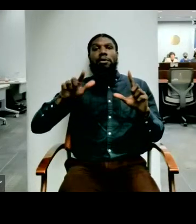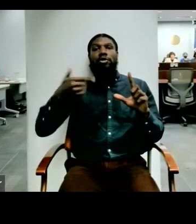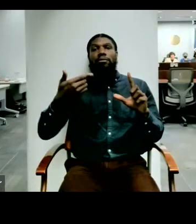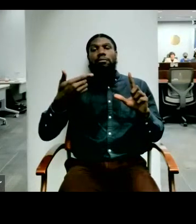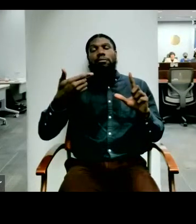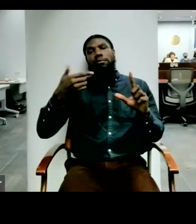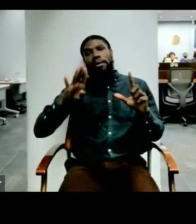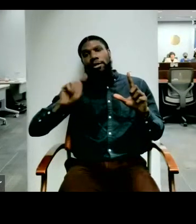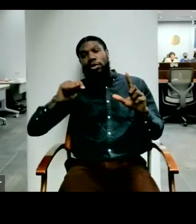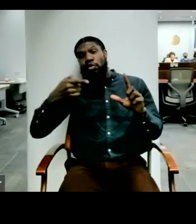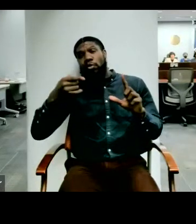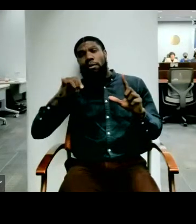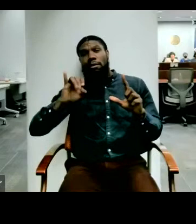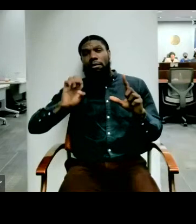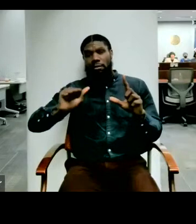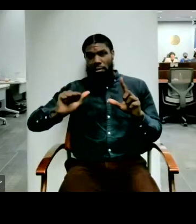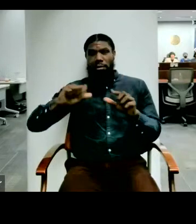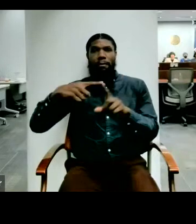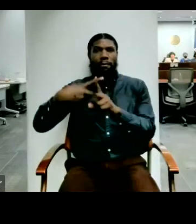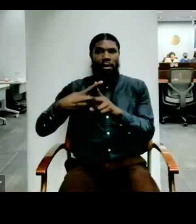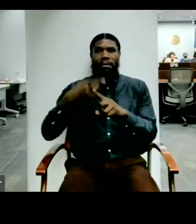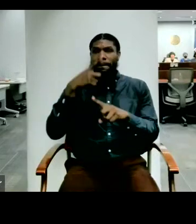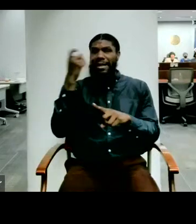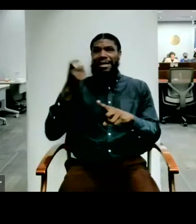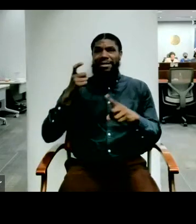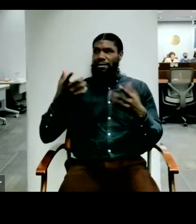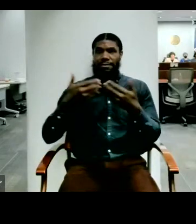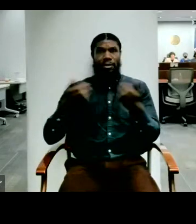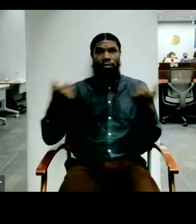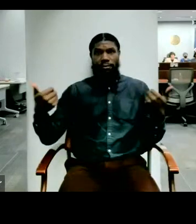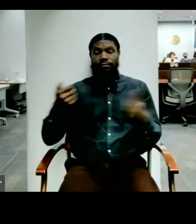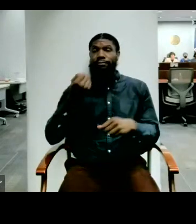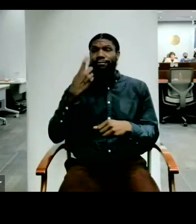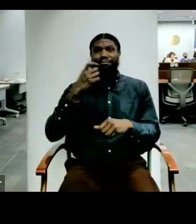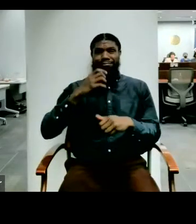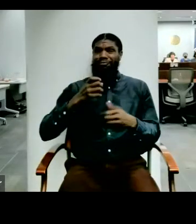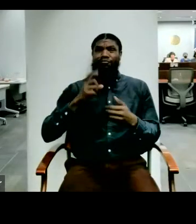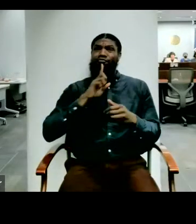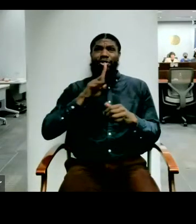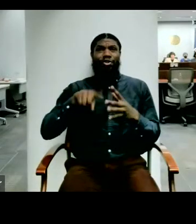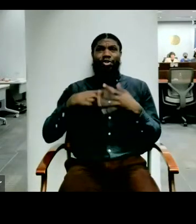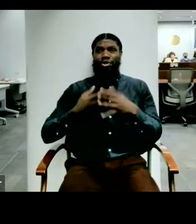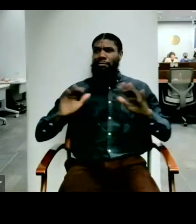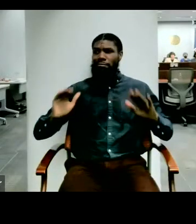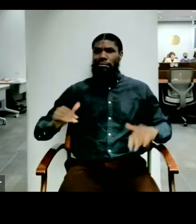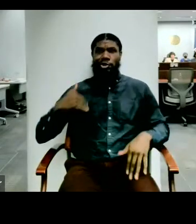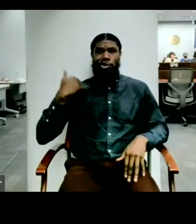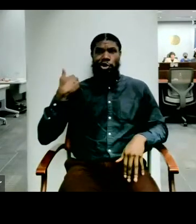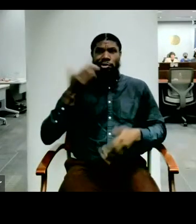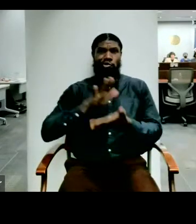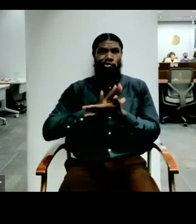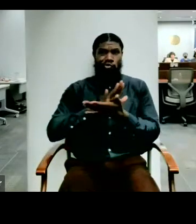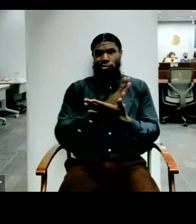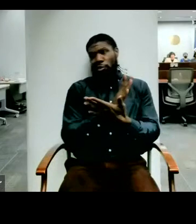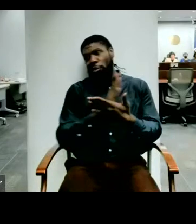All of the ways of our system beginning in our schools in some ways, through workforce programs,